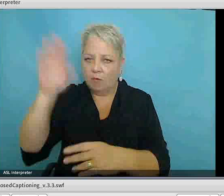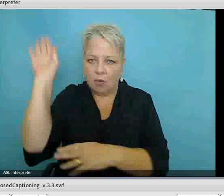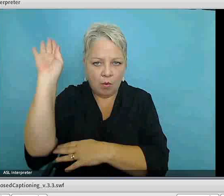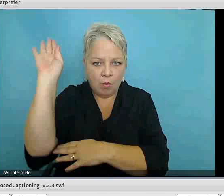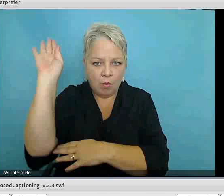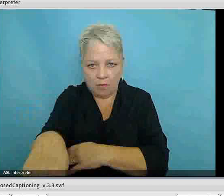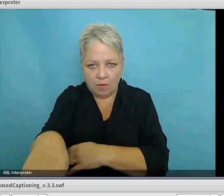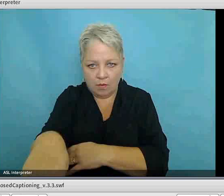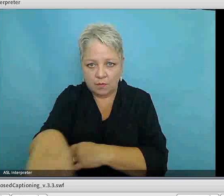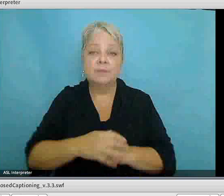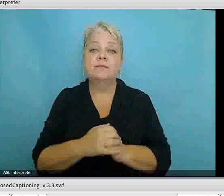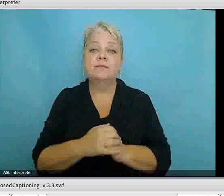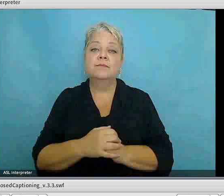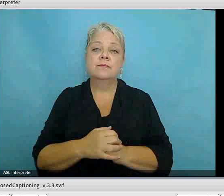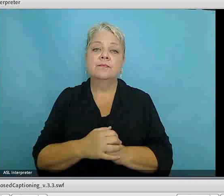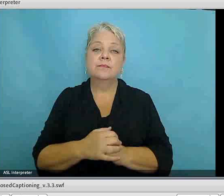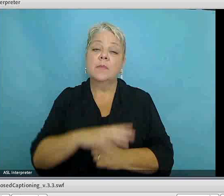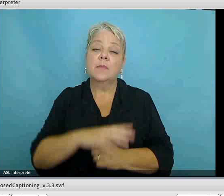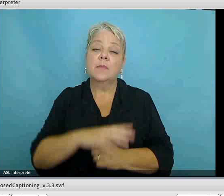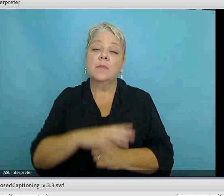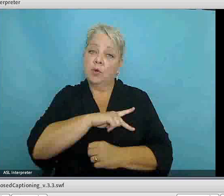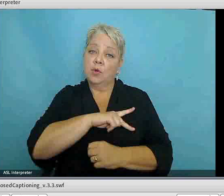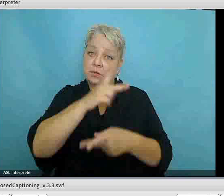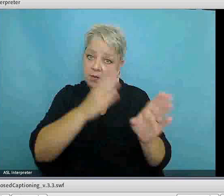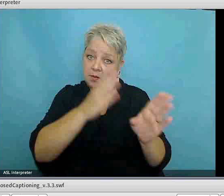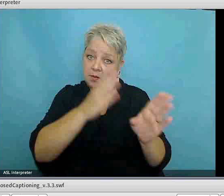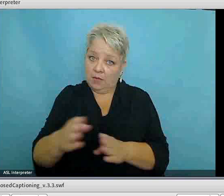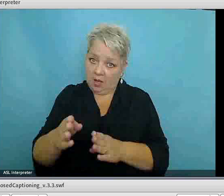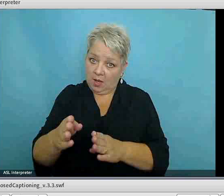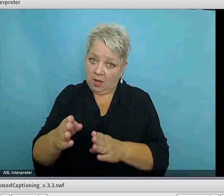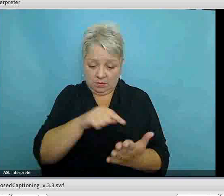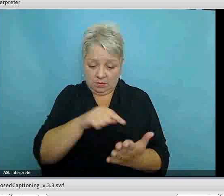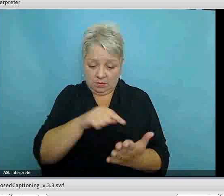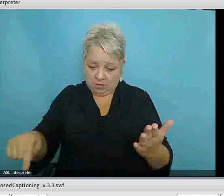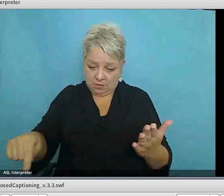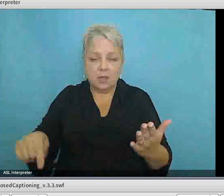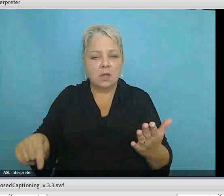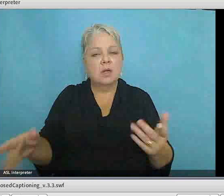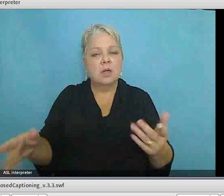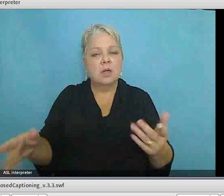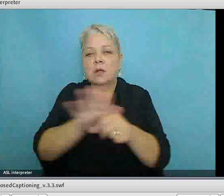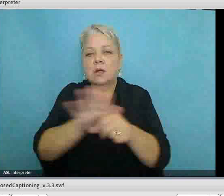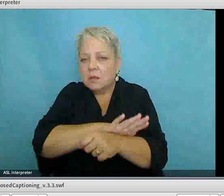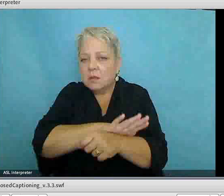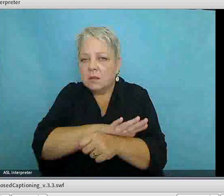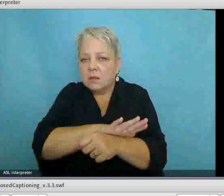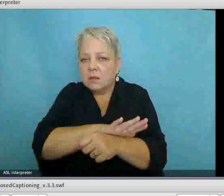The Personal Care Plan itself will cover the whole range of medical, functional, behavioral